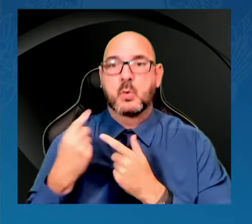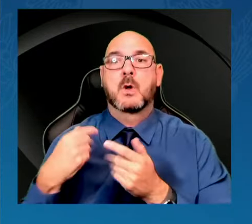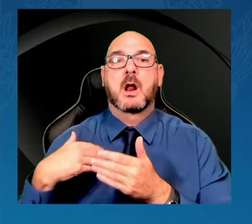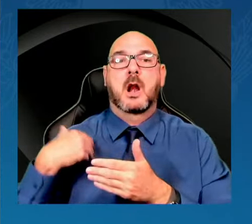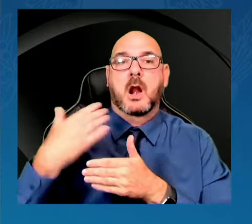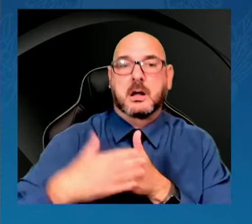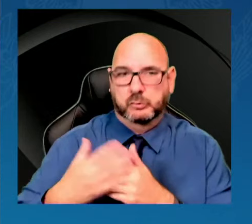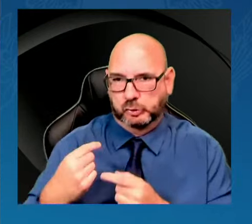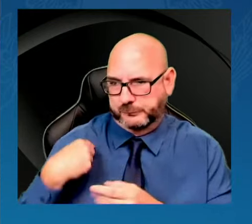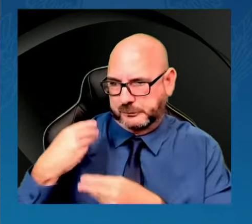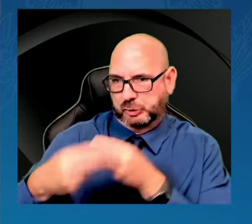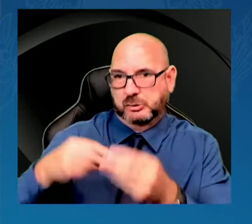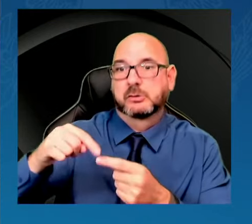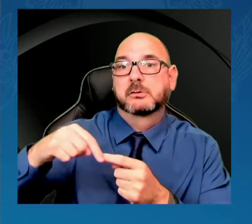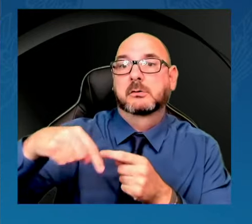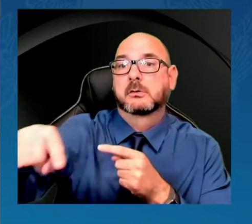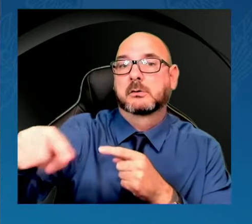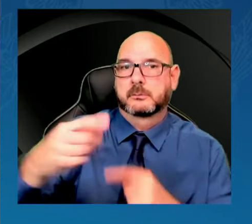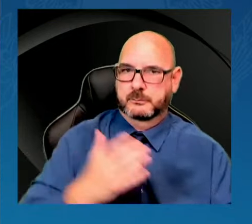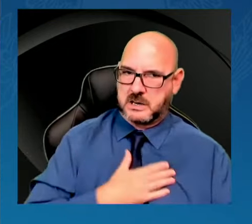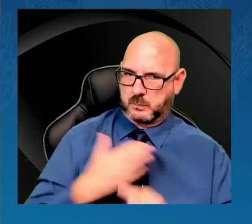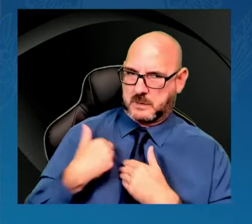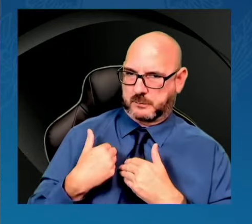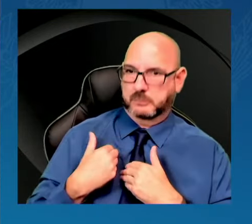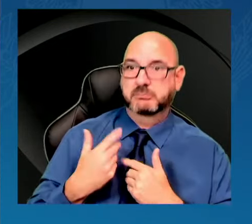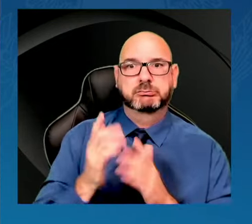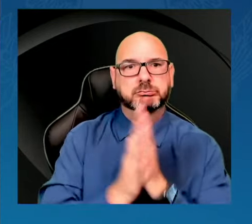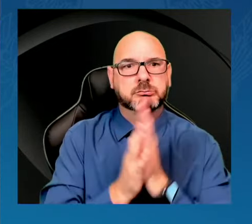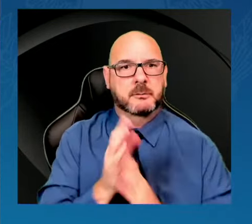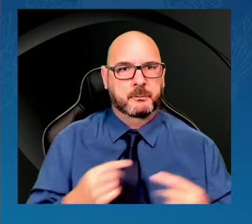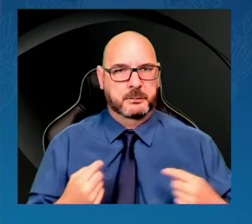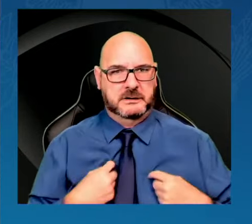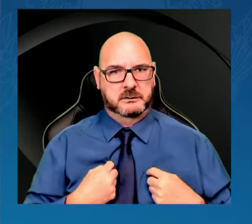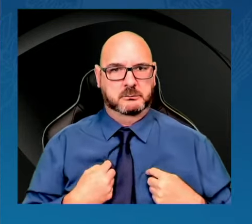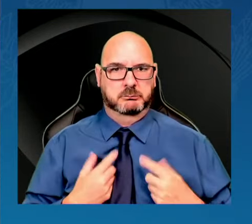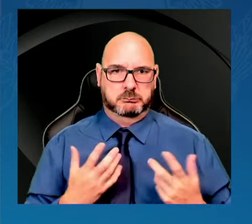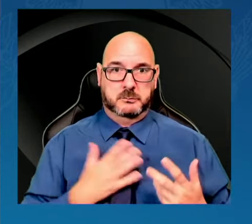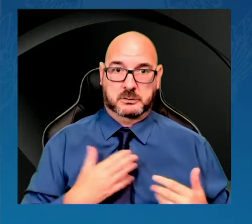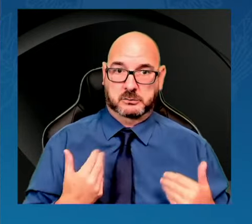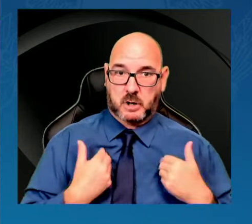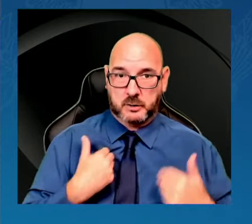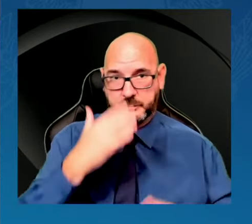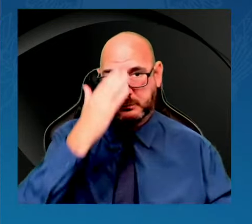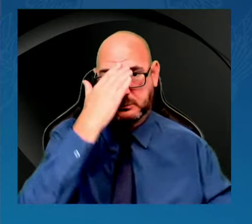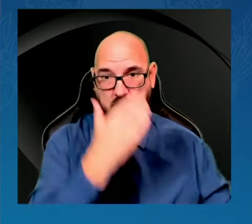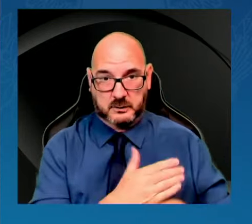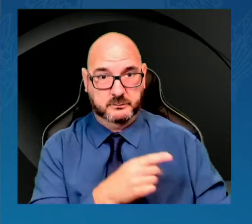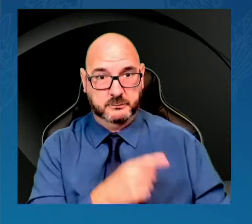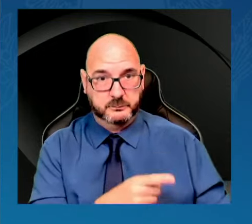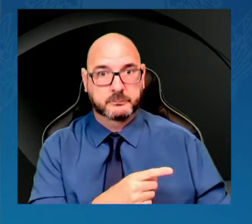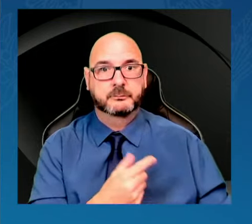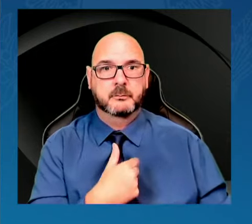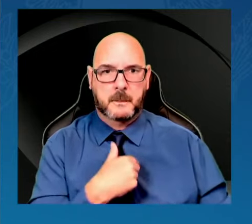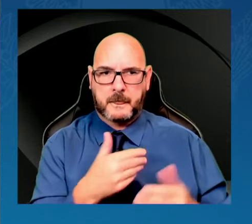now having a young son. But we need to talk about what is happening now and what is going to --